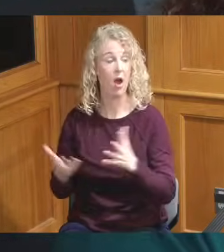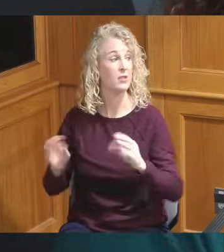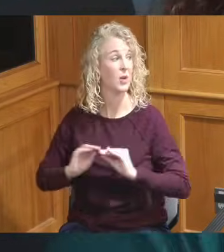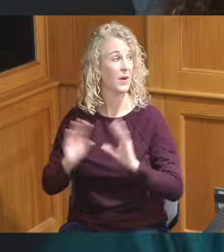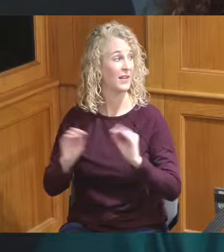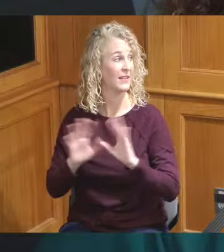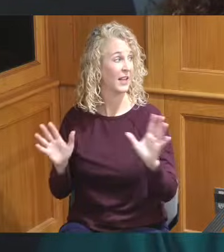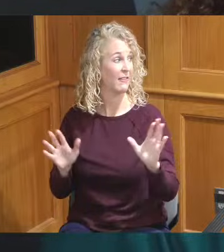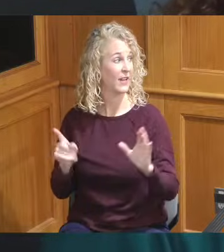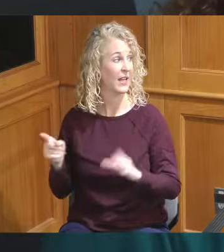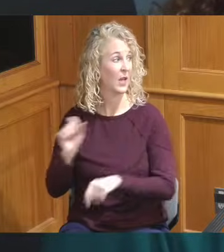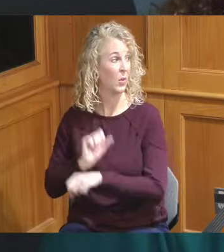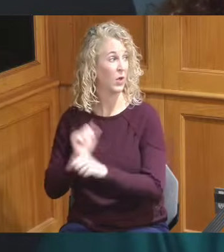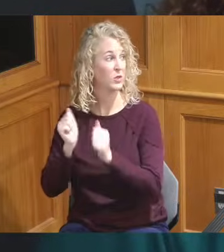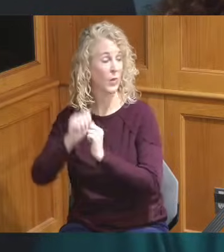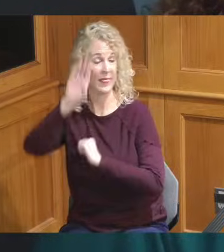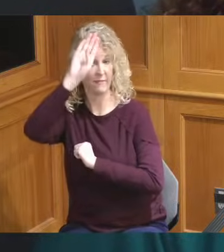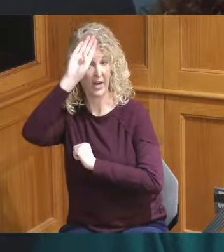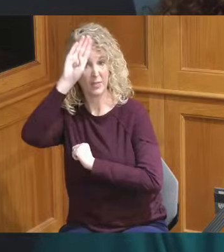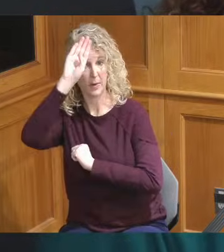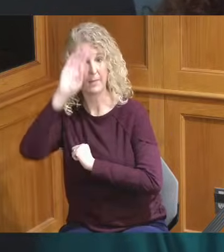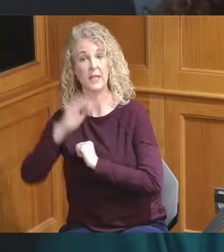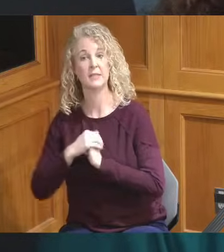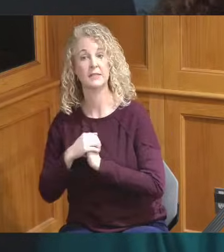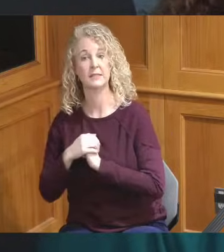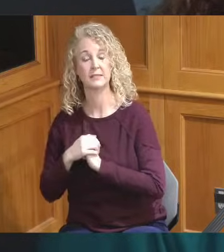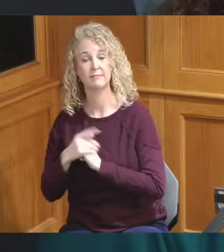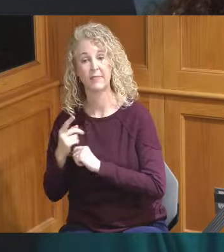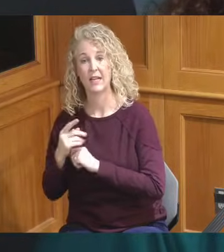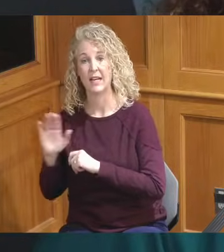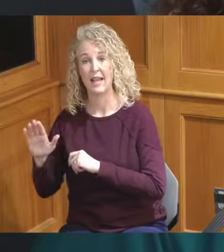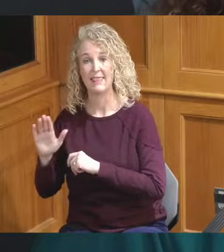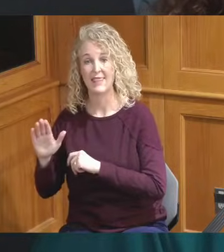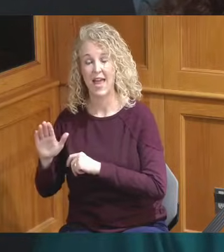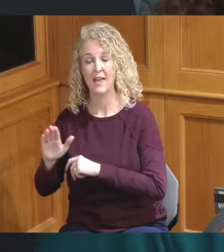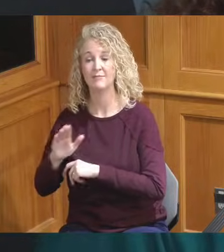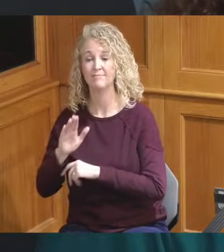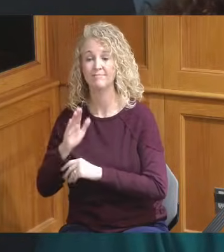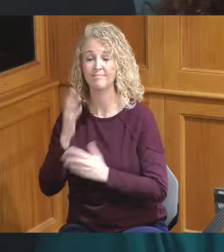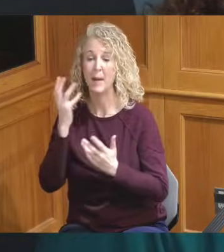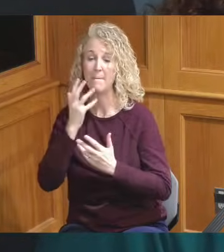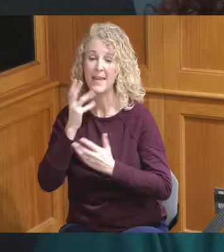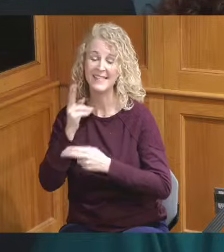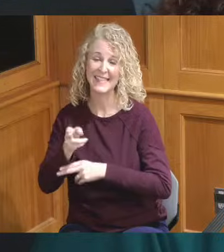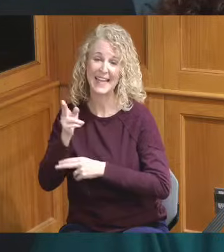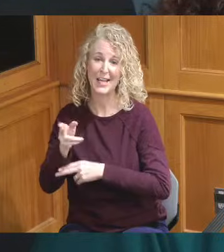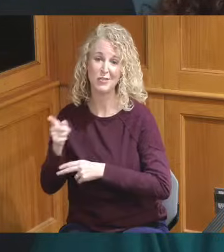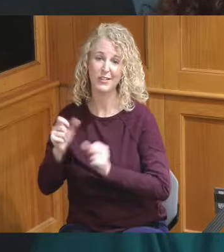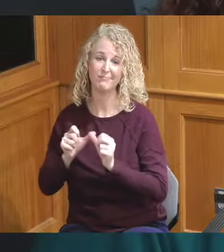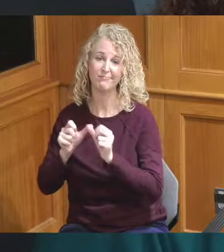with the Fire Department and he's carrying on that legacy and the Fire Department also keeps people